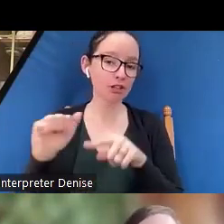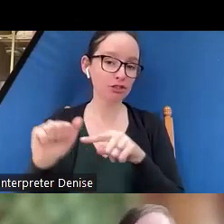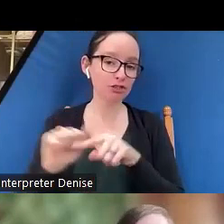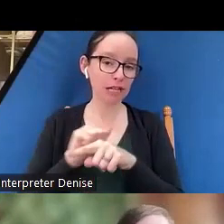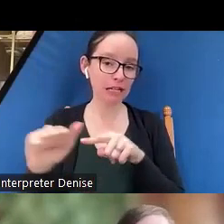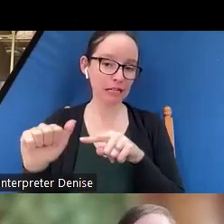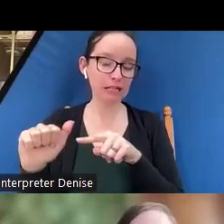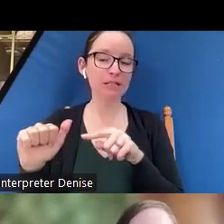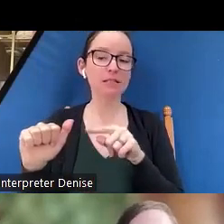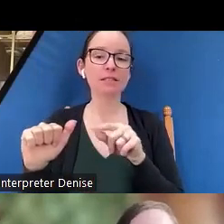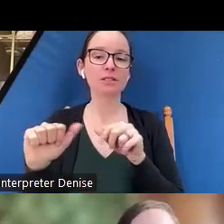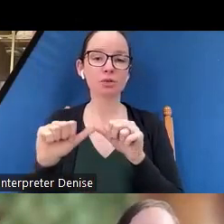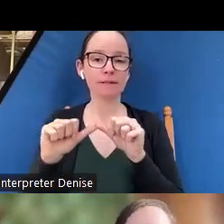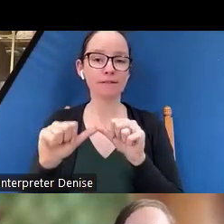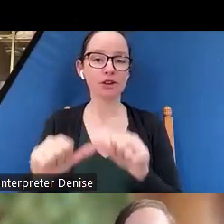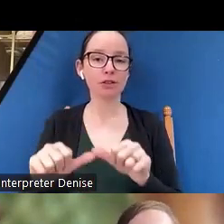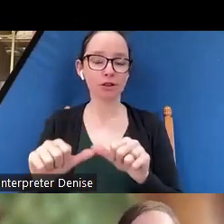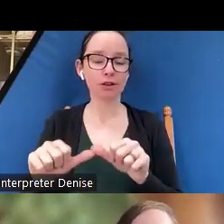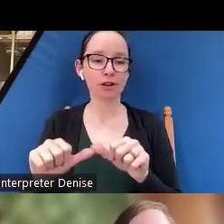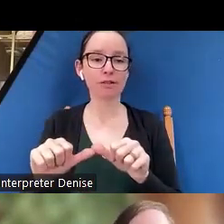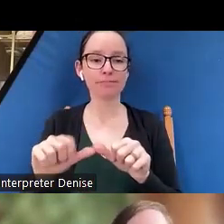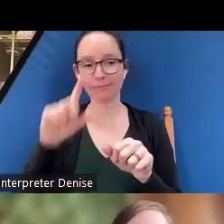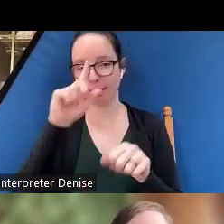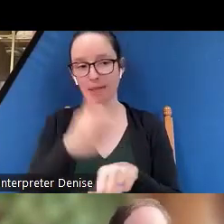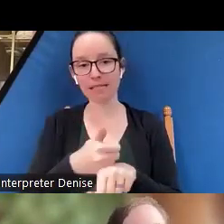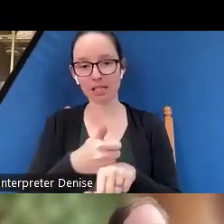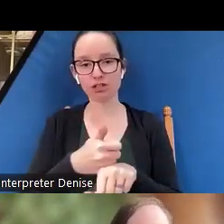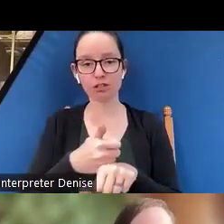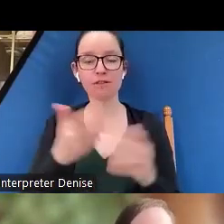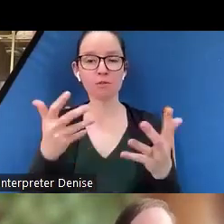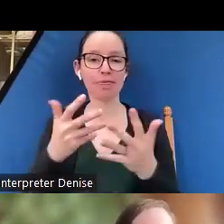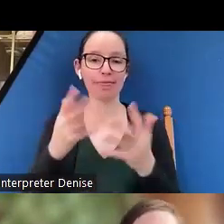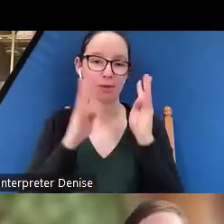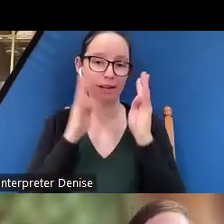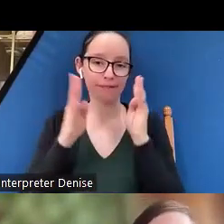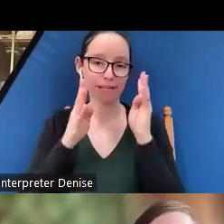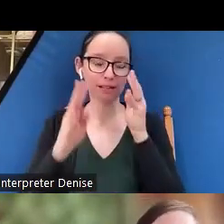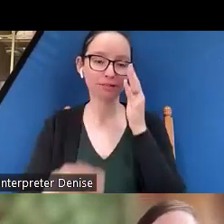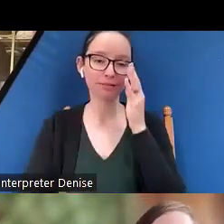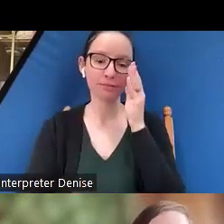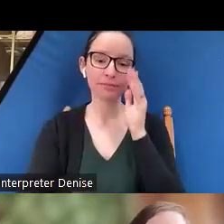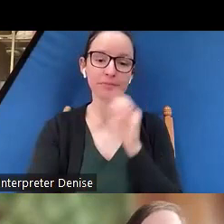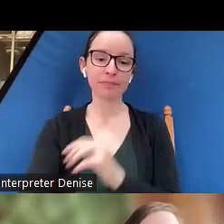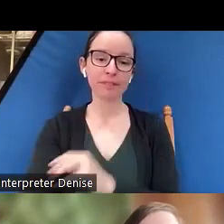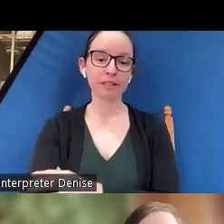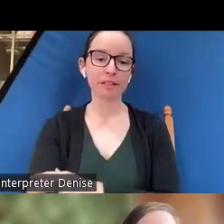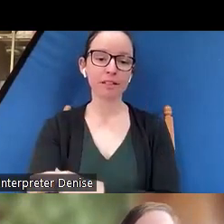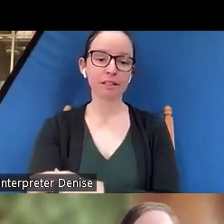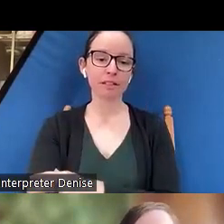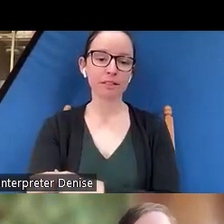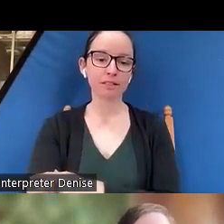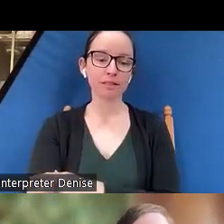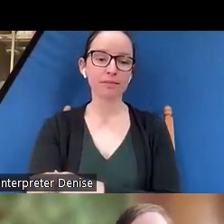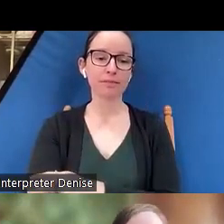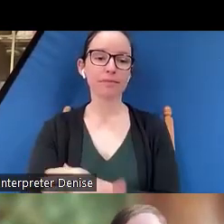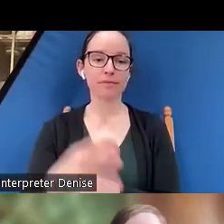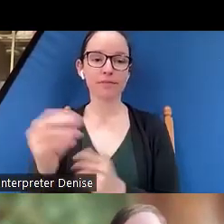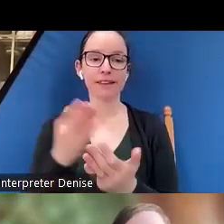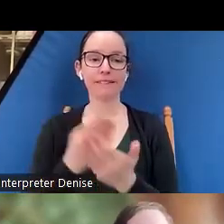implementation of their of the things they were innovating as well as funding to support participation and reduce risk.